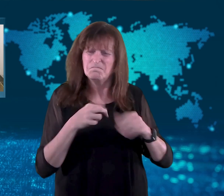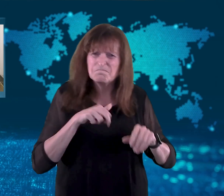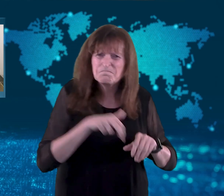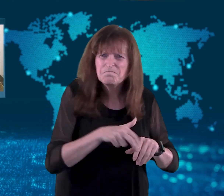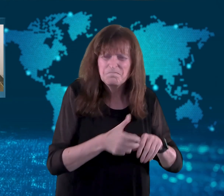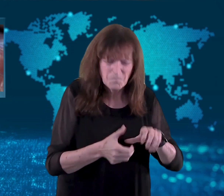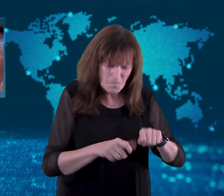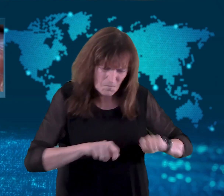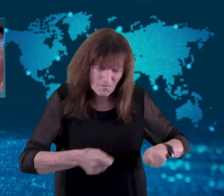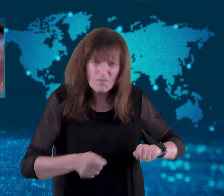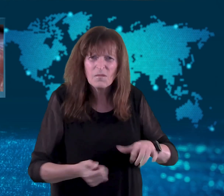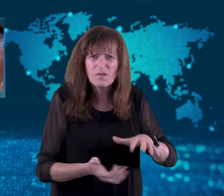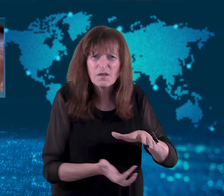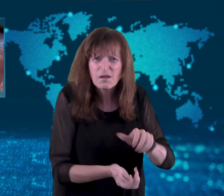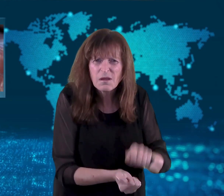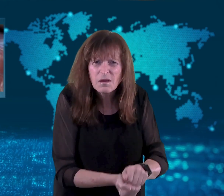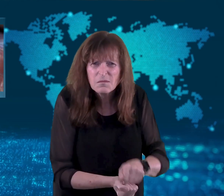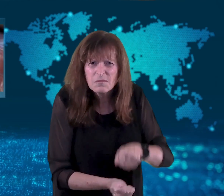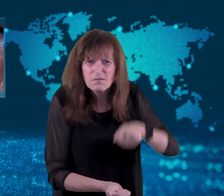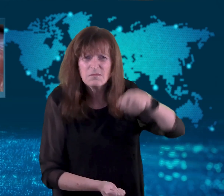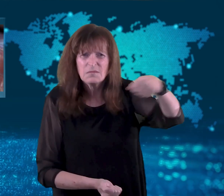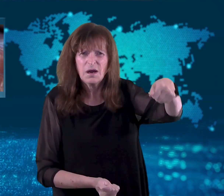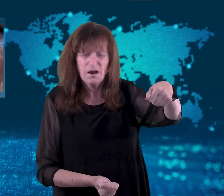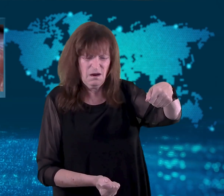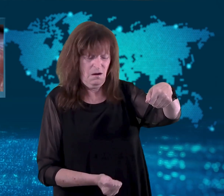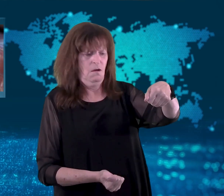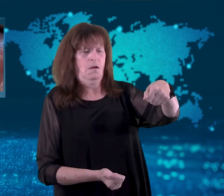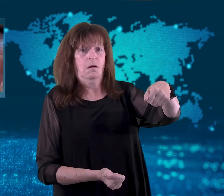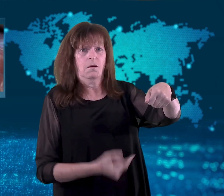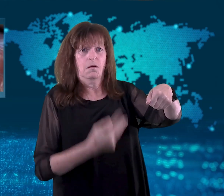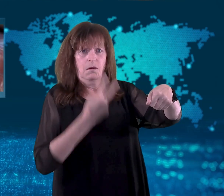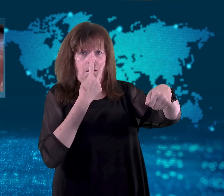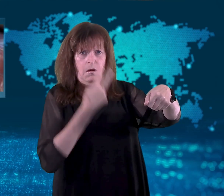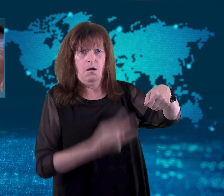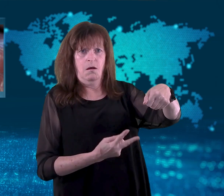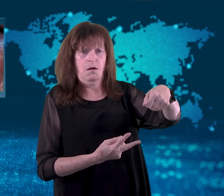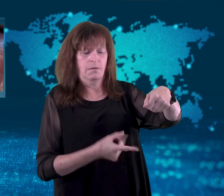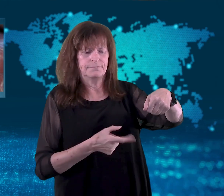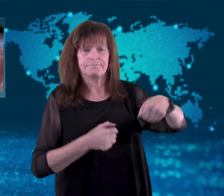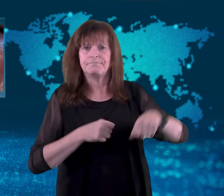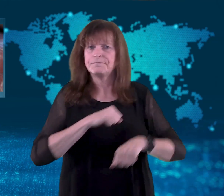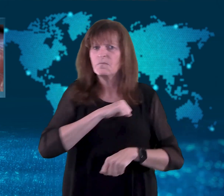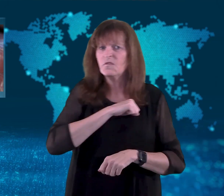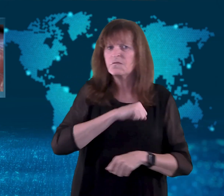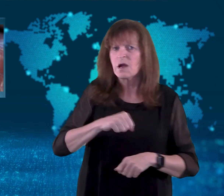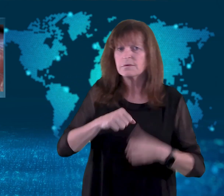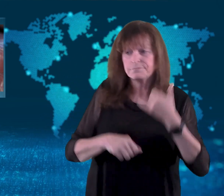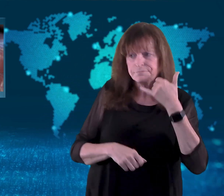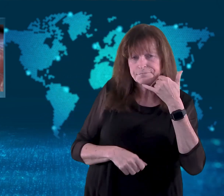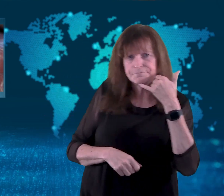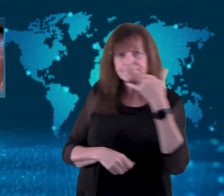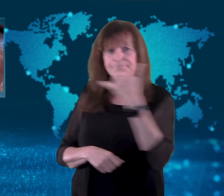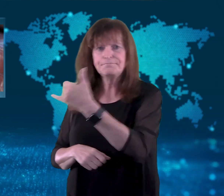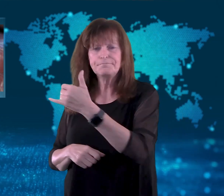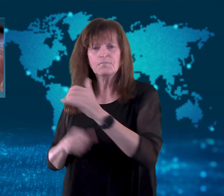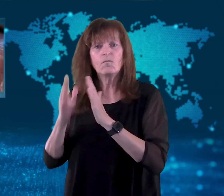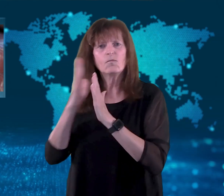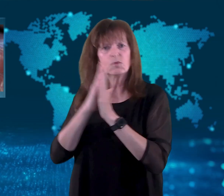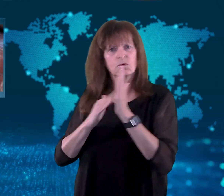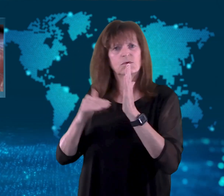to open the bags and when they found what was inside,